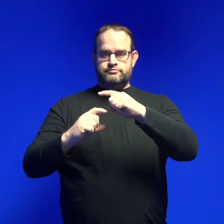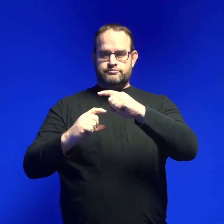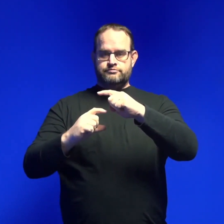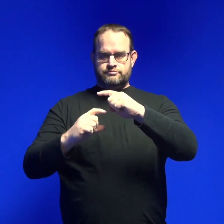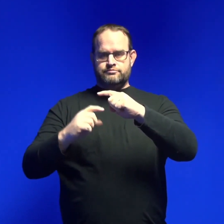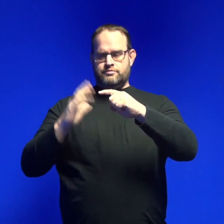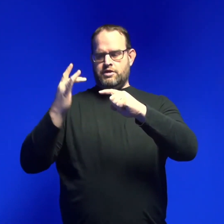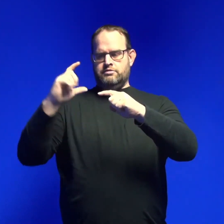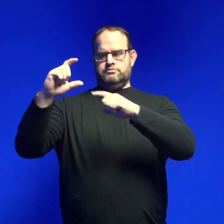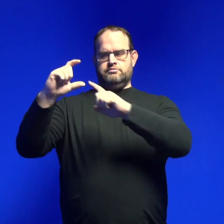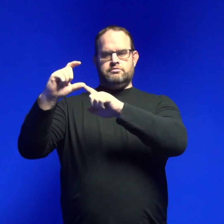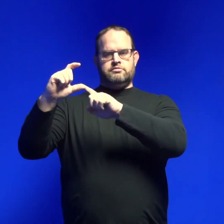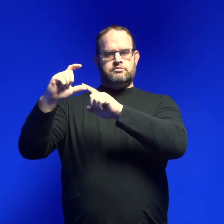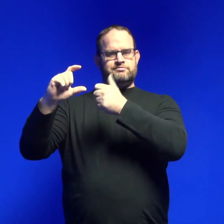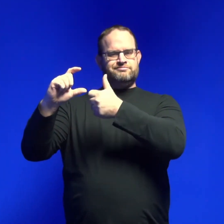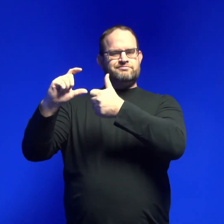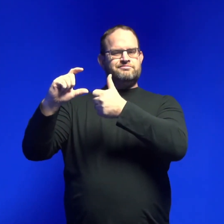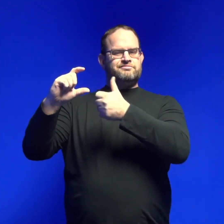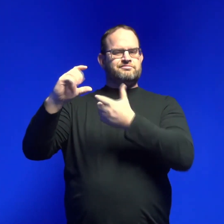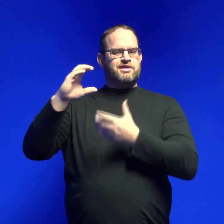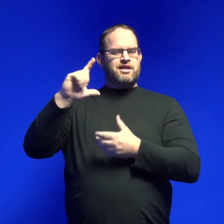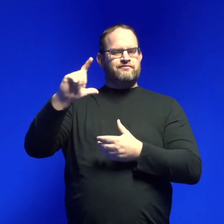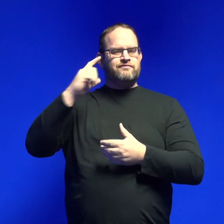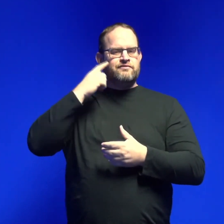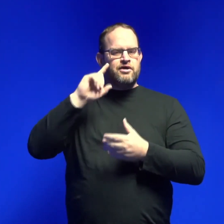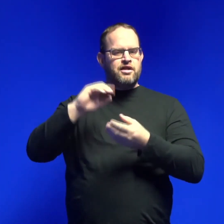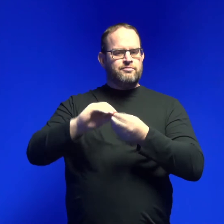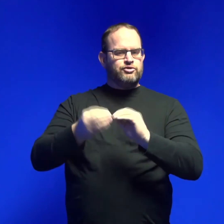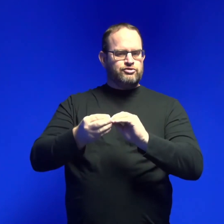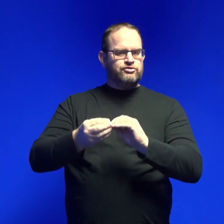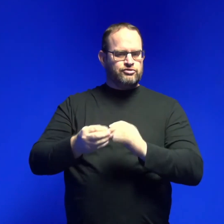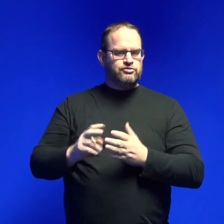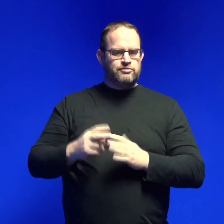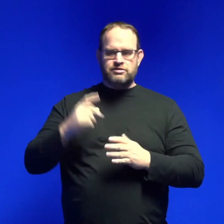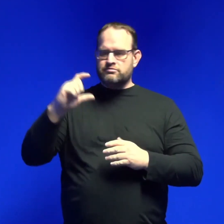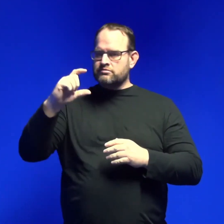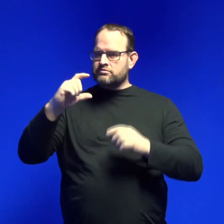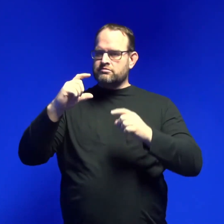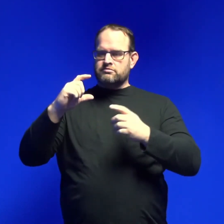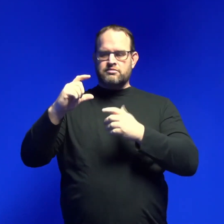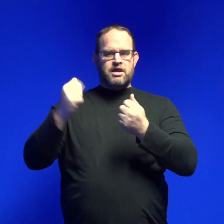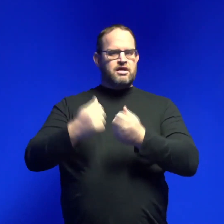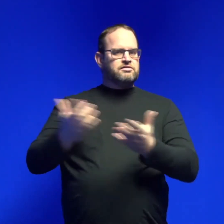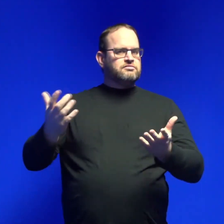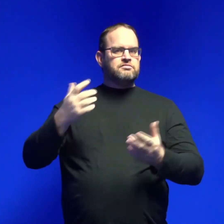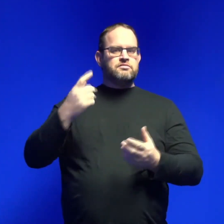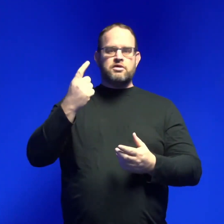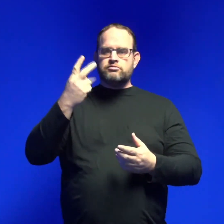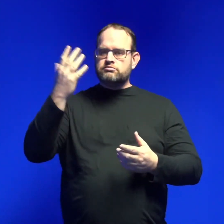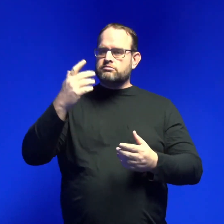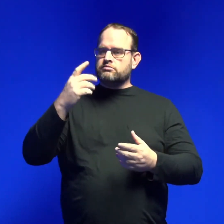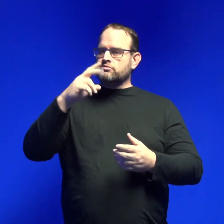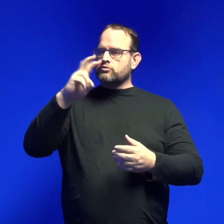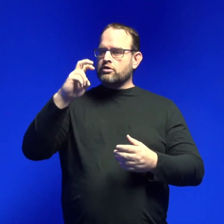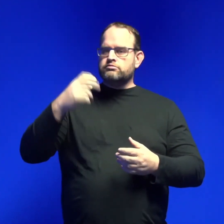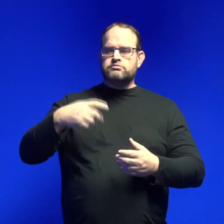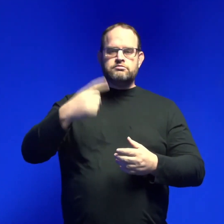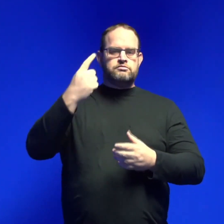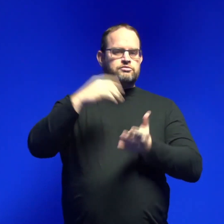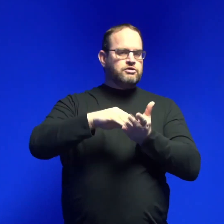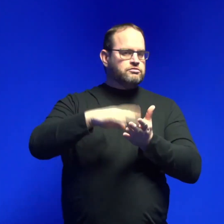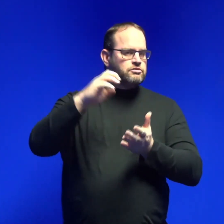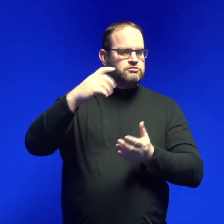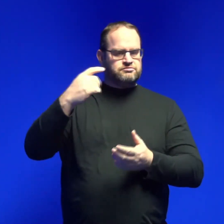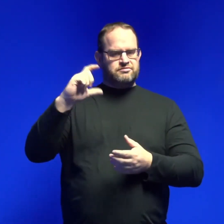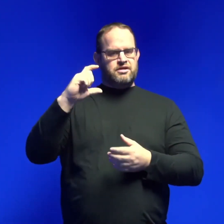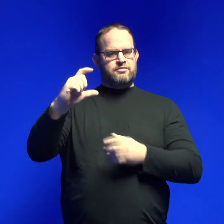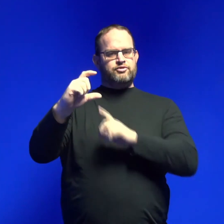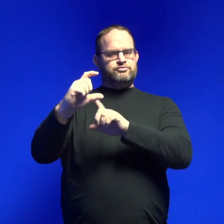Note how I use this classifier to represent numbers, whether it’s 12, 200, or 1,500.